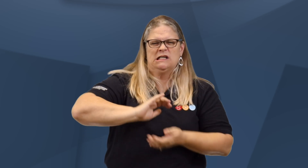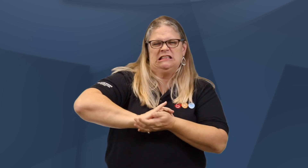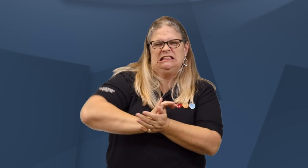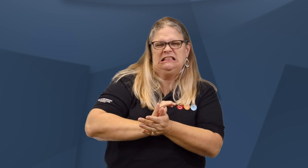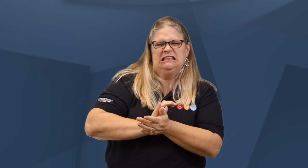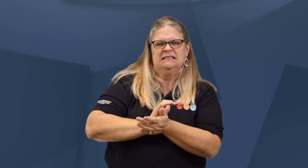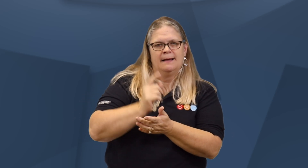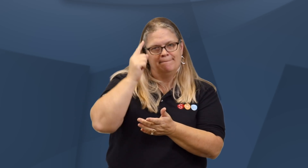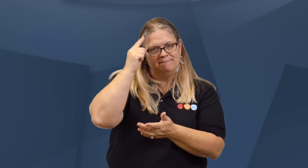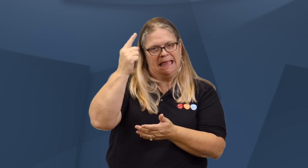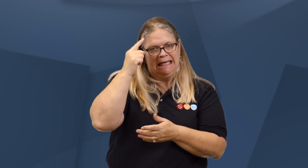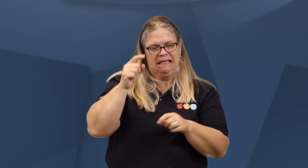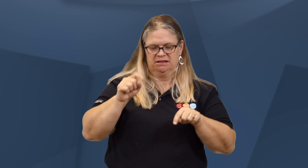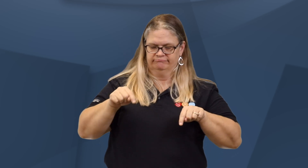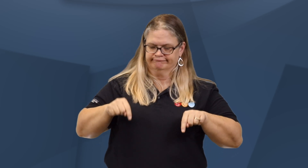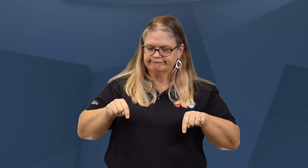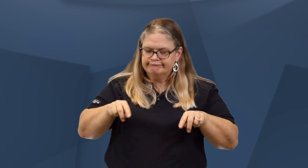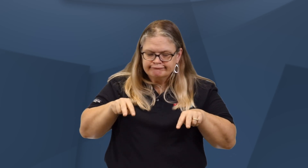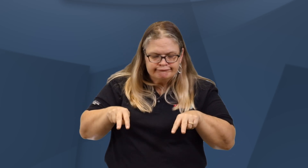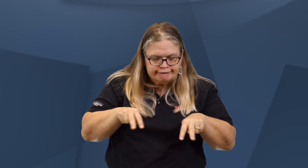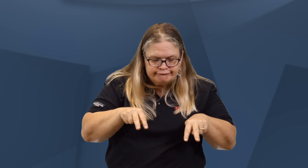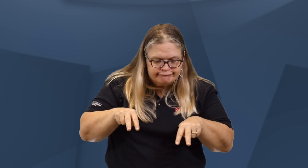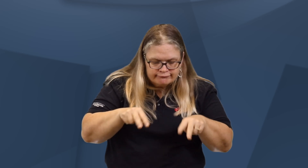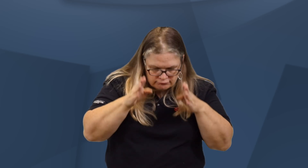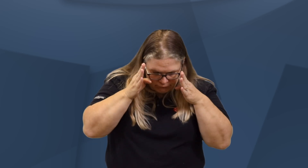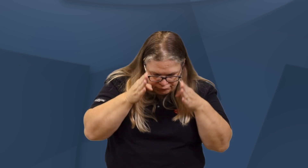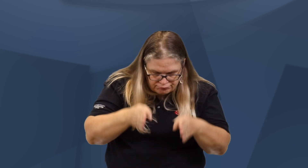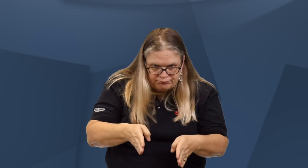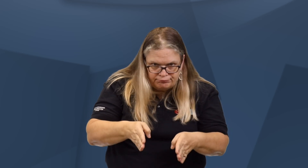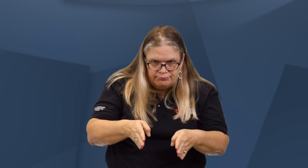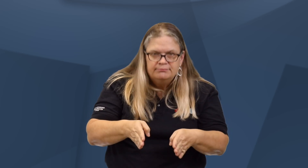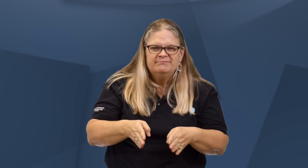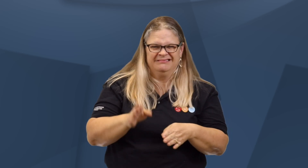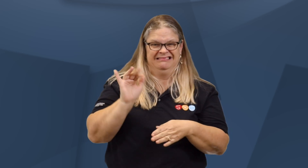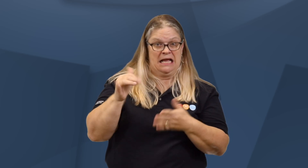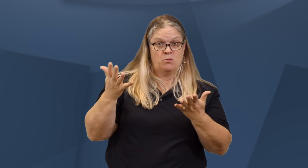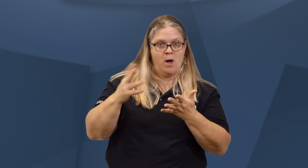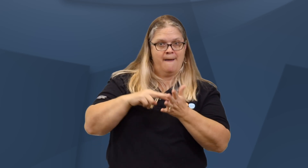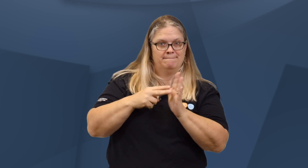or even the smashed pennies right on the track in front of them.